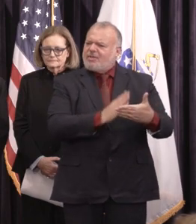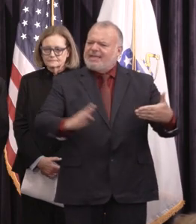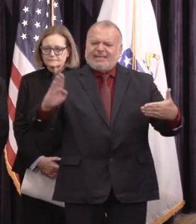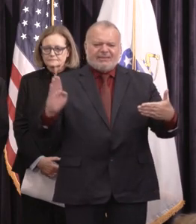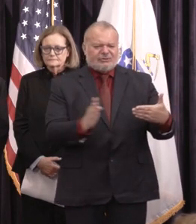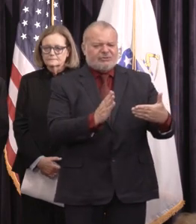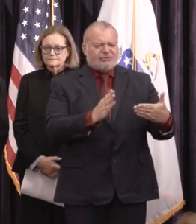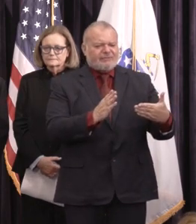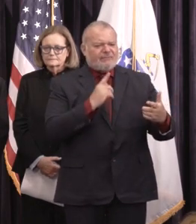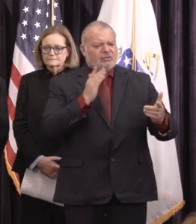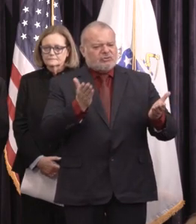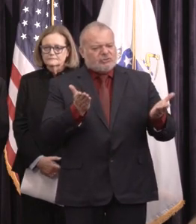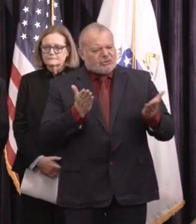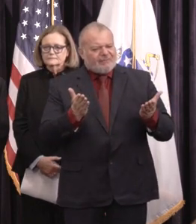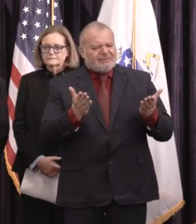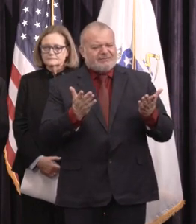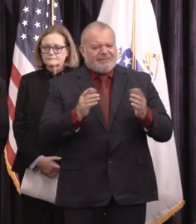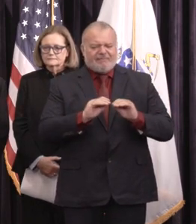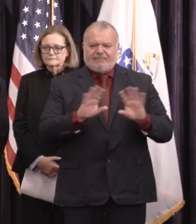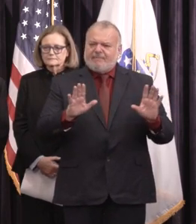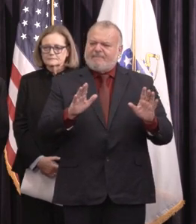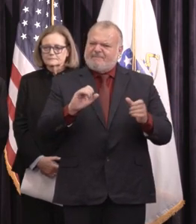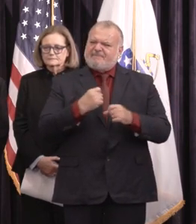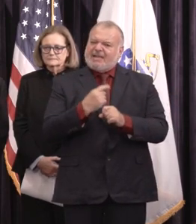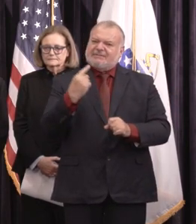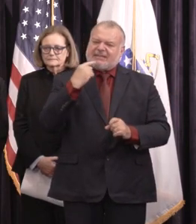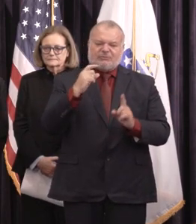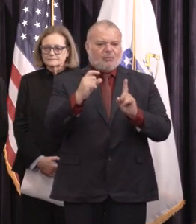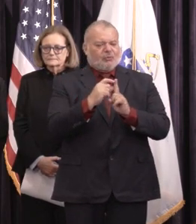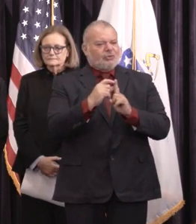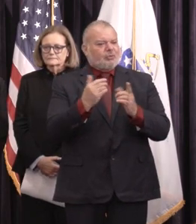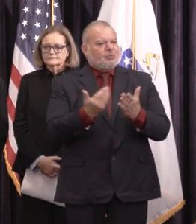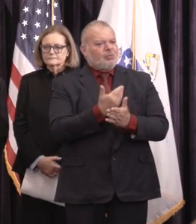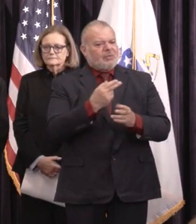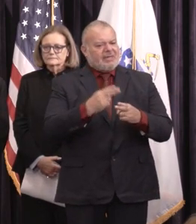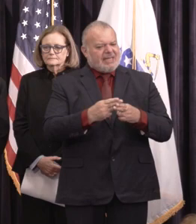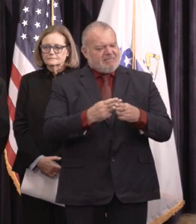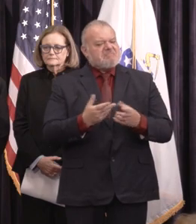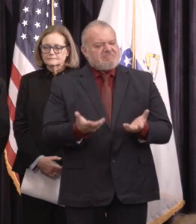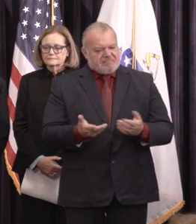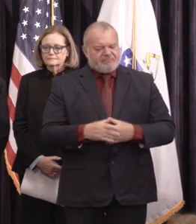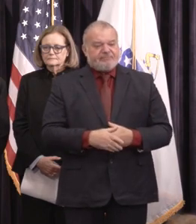So we look forward to working with our legislative partners to make this official. Language matters.